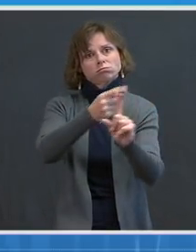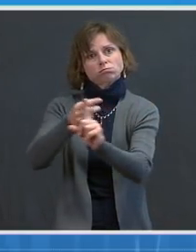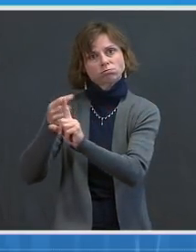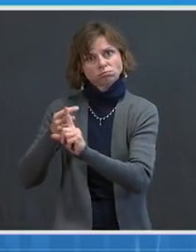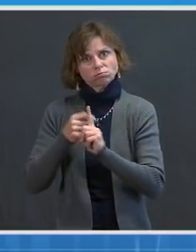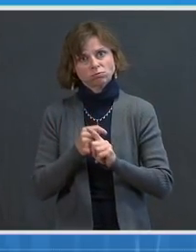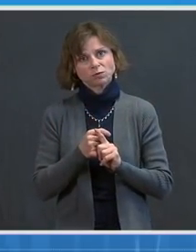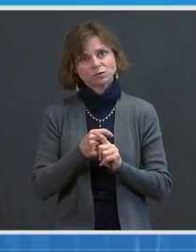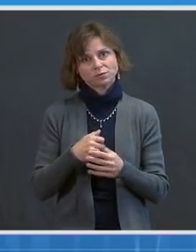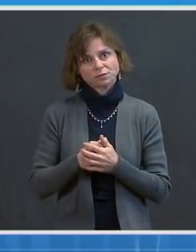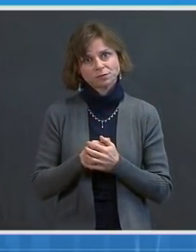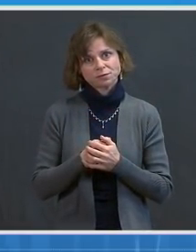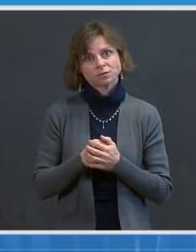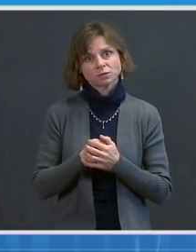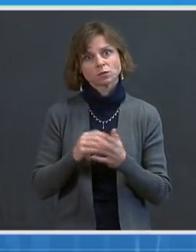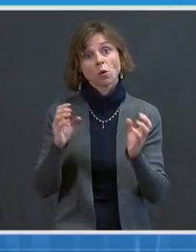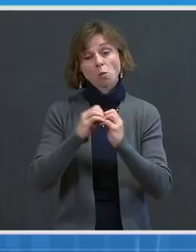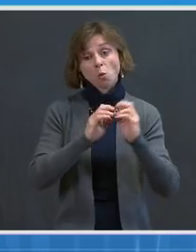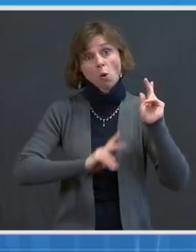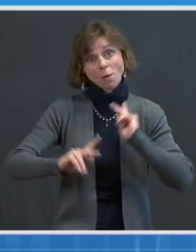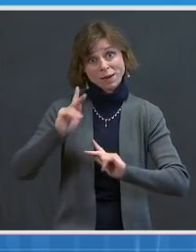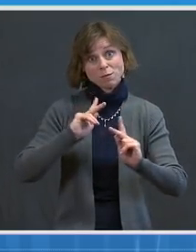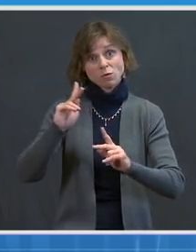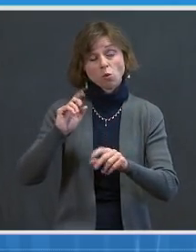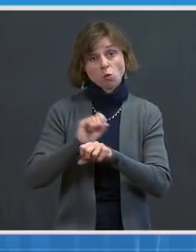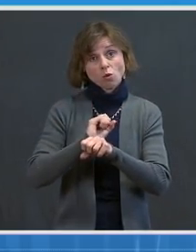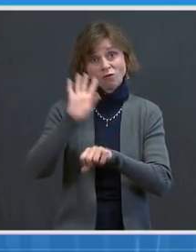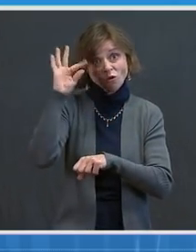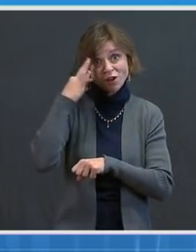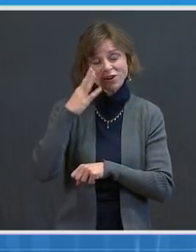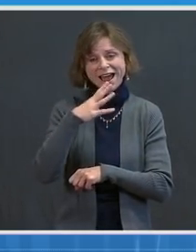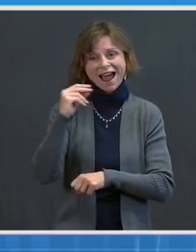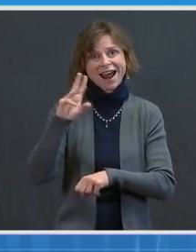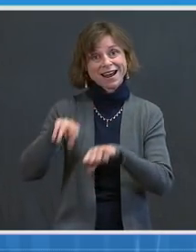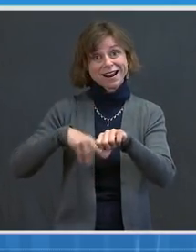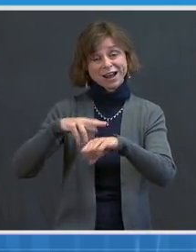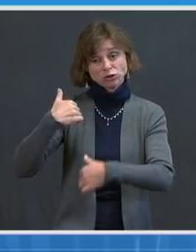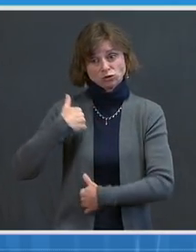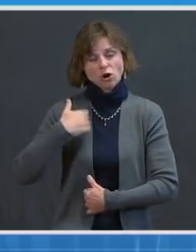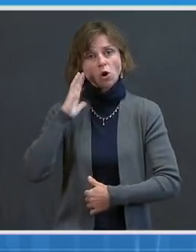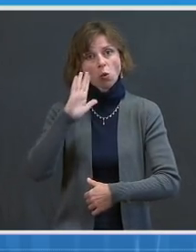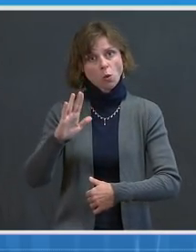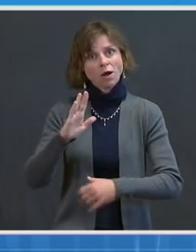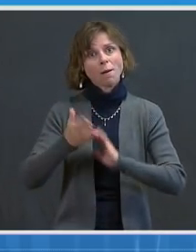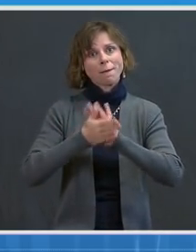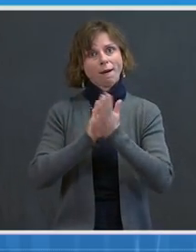in addition to providing federal funding for members of the National Guard, to serve as vaccinators with many more to come.